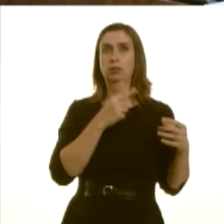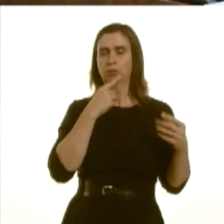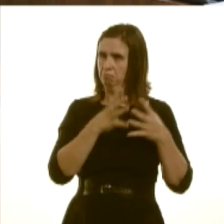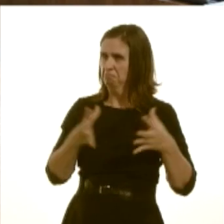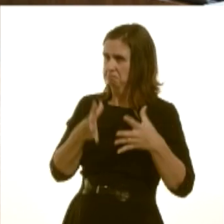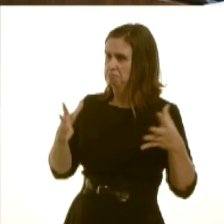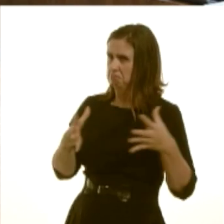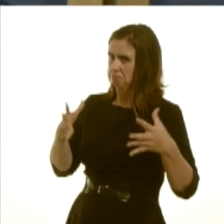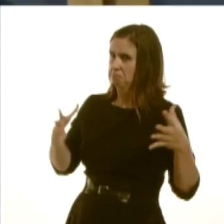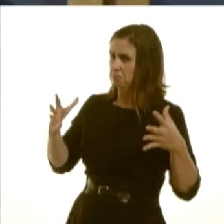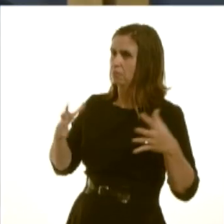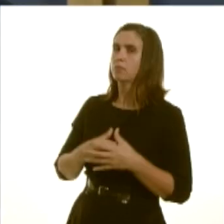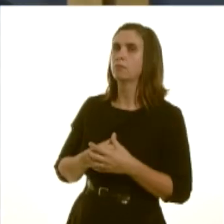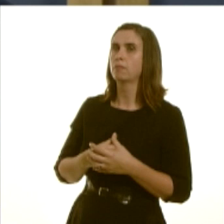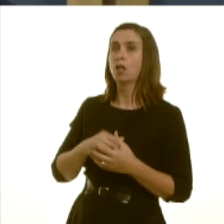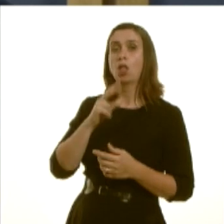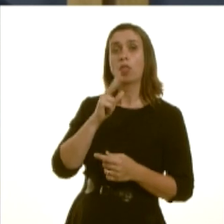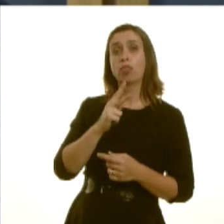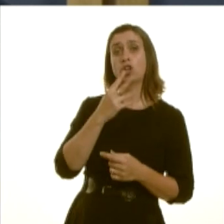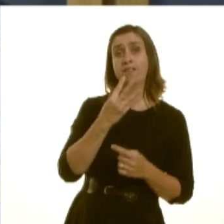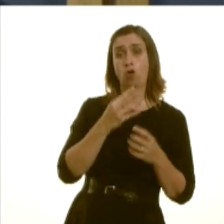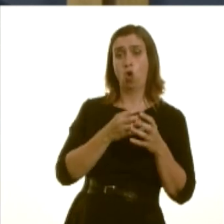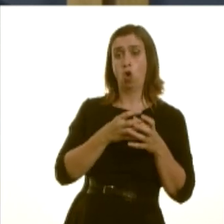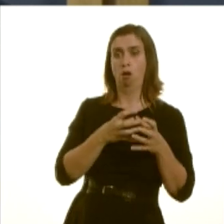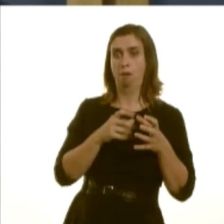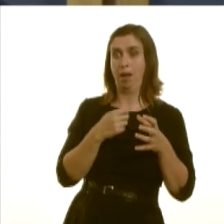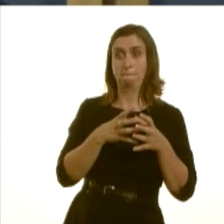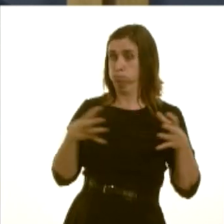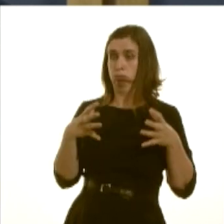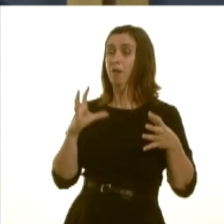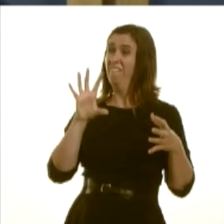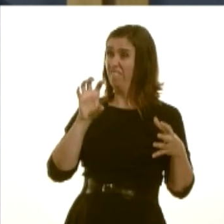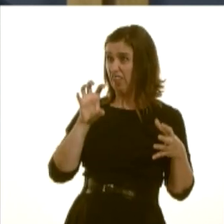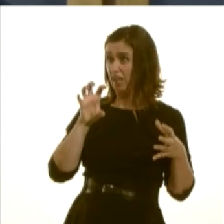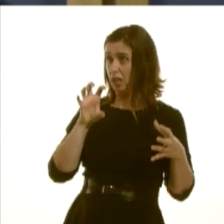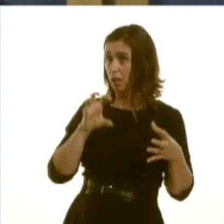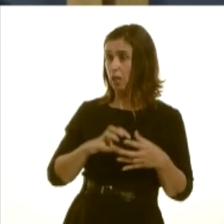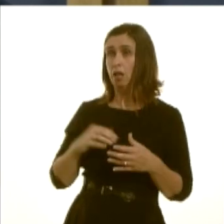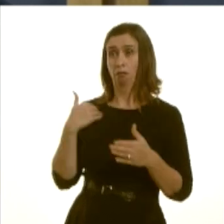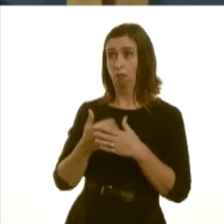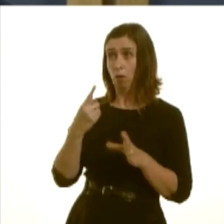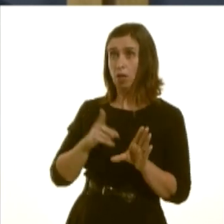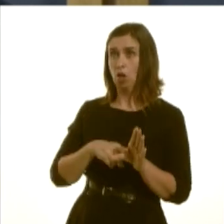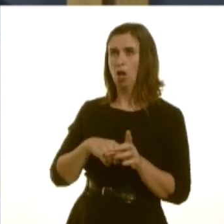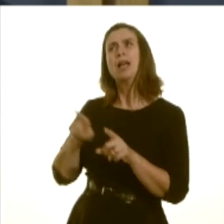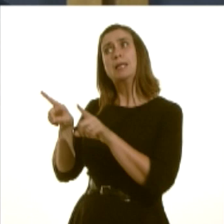cases rising from 34 to 50 in the last year alone. However, as with hate crime, it is